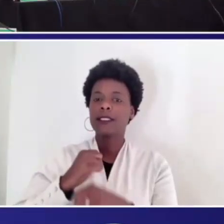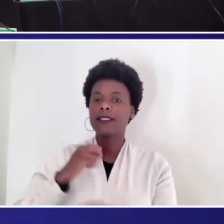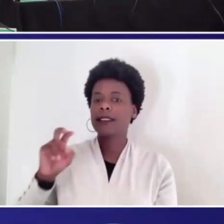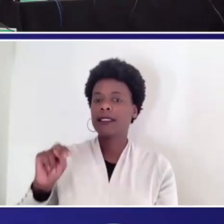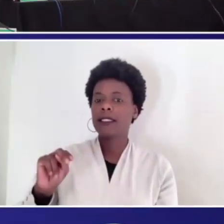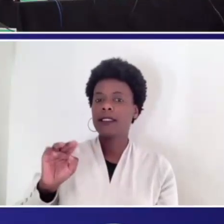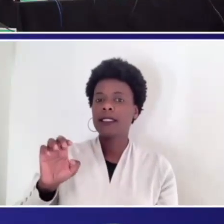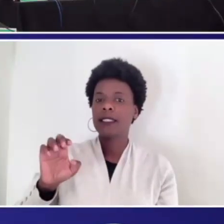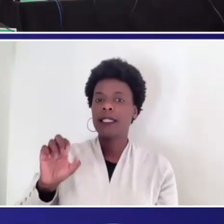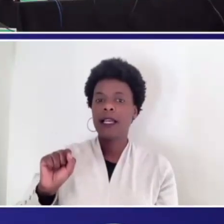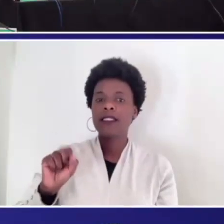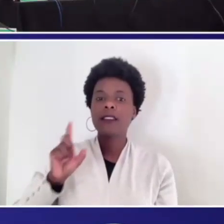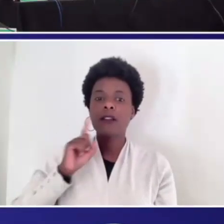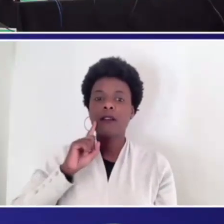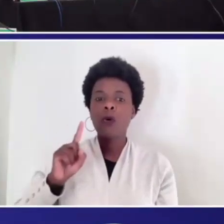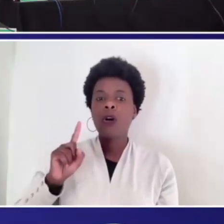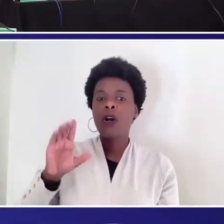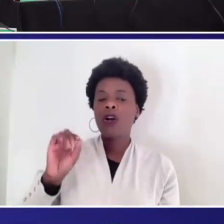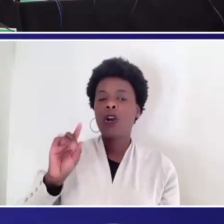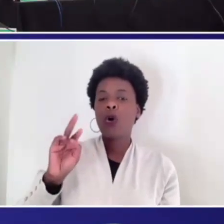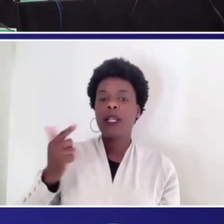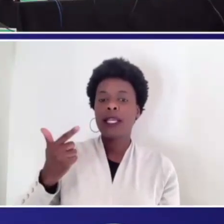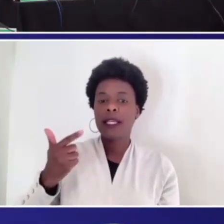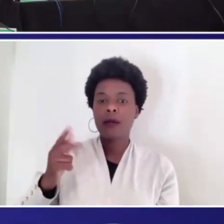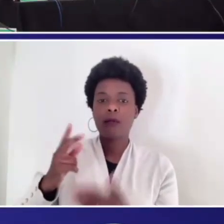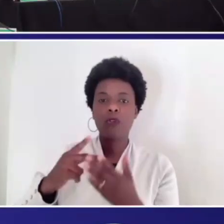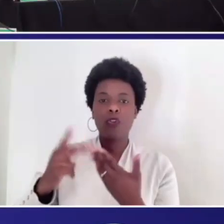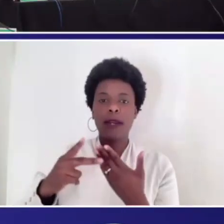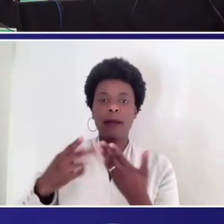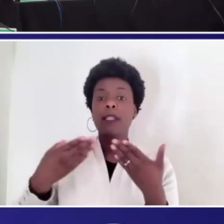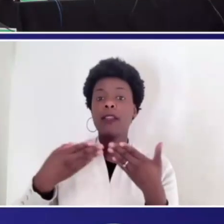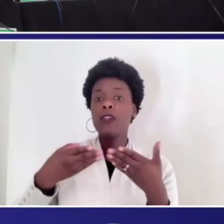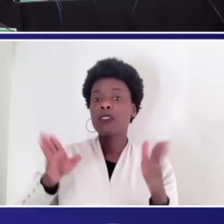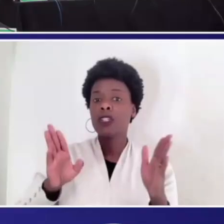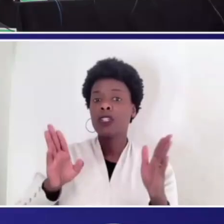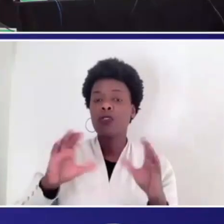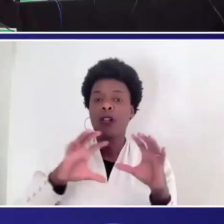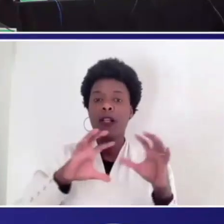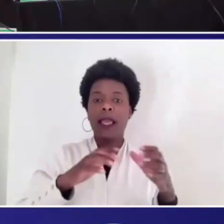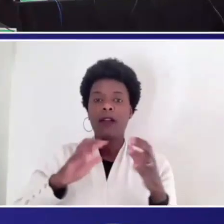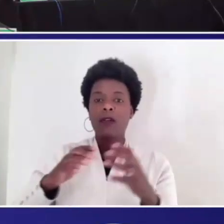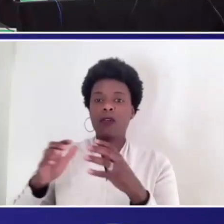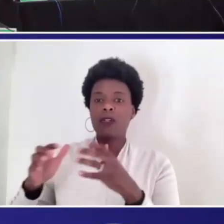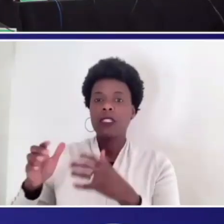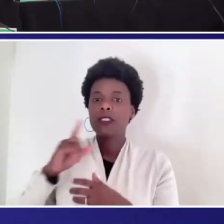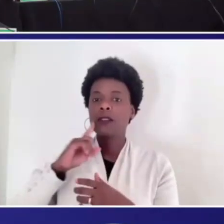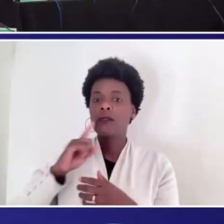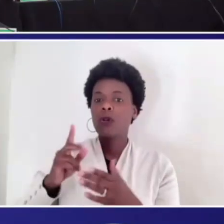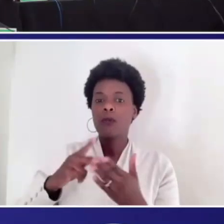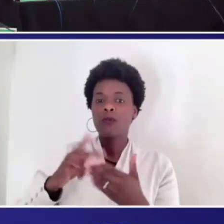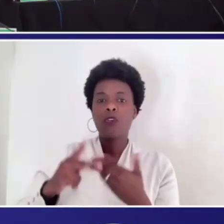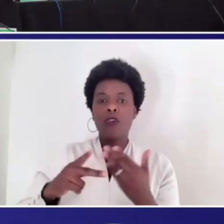I think it's important to note that these are general categories that were intended for program completion data.